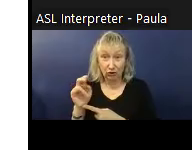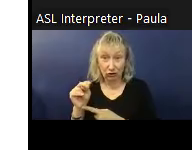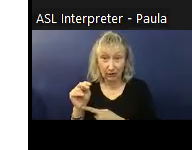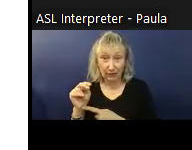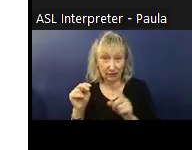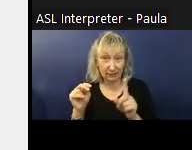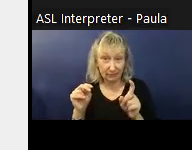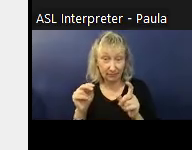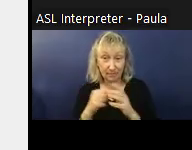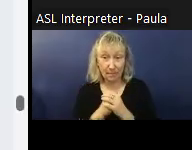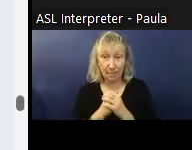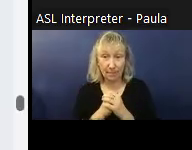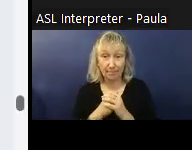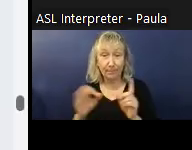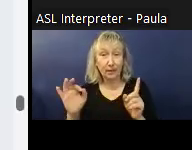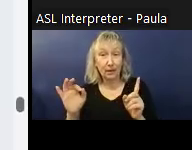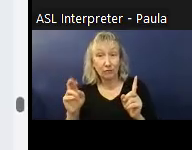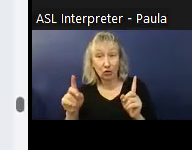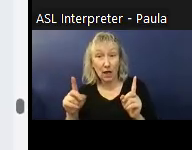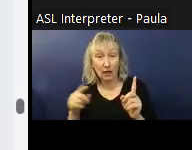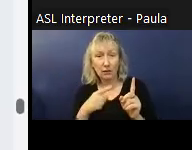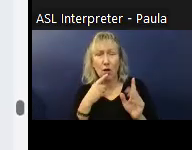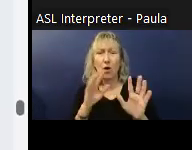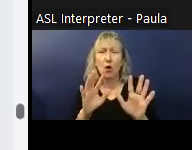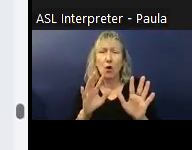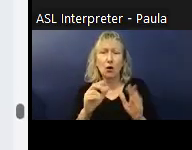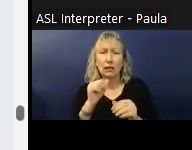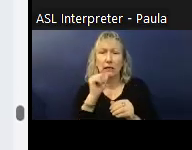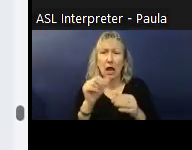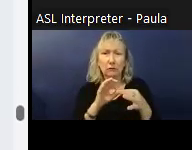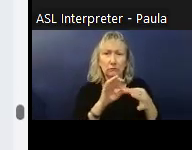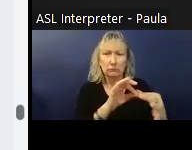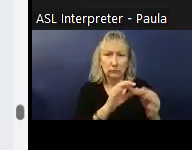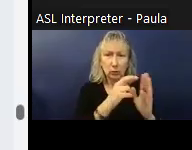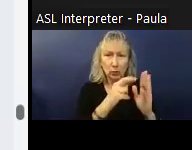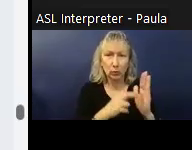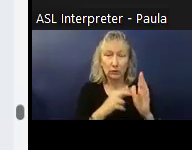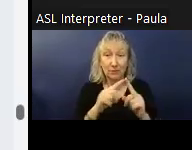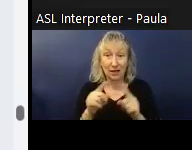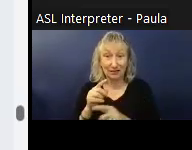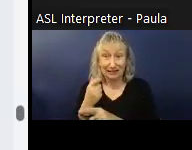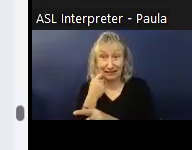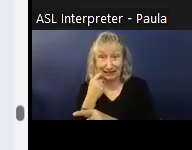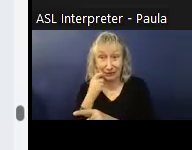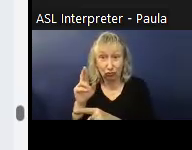Well, nothing specific on the rules here, just throwing this out there for Russ in particular of this is an area.